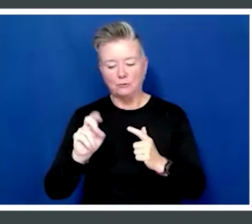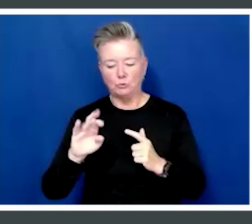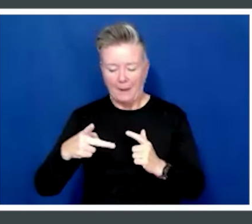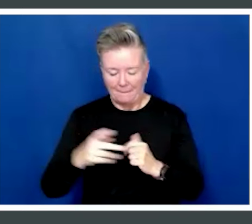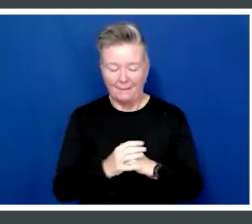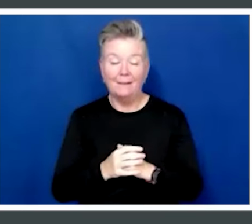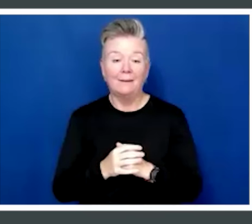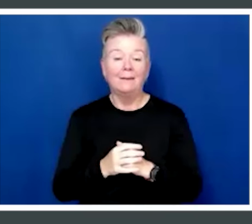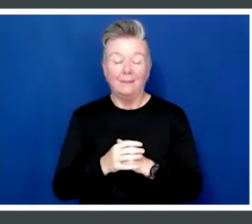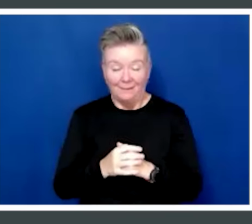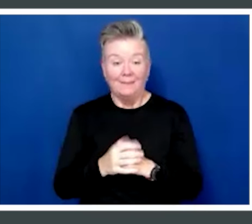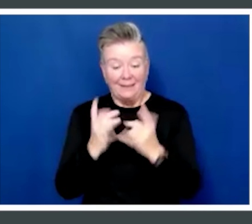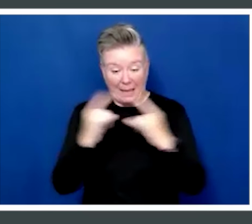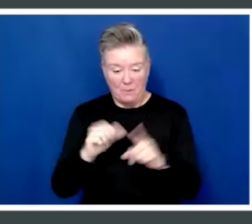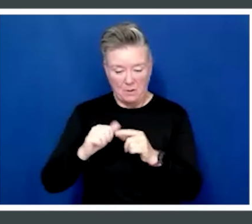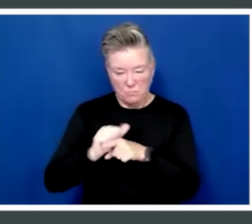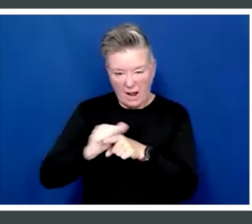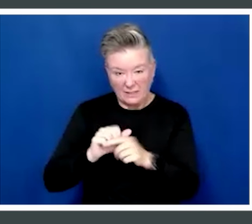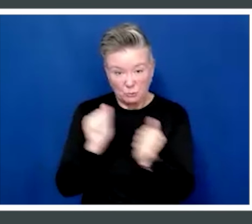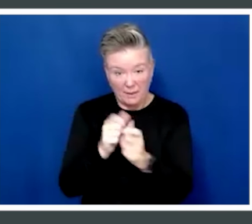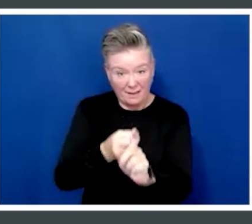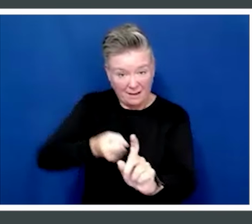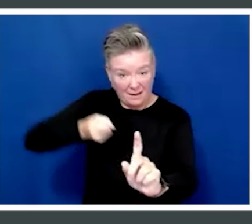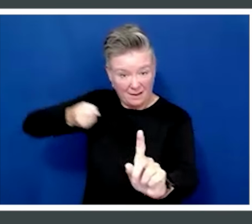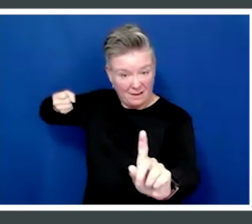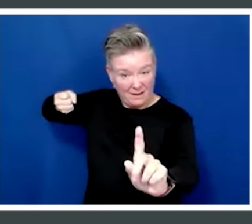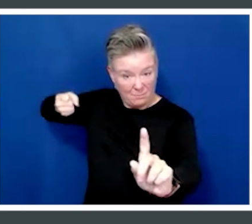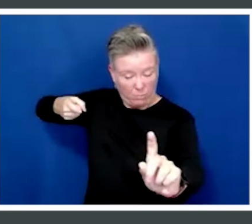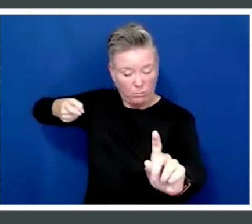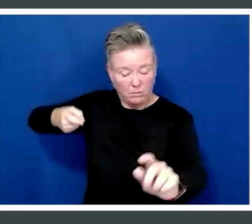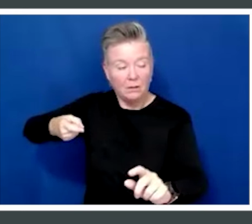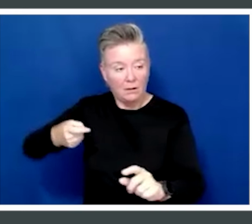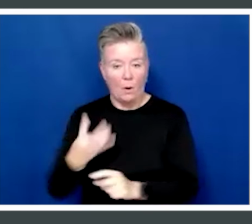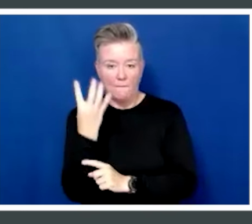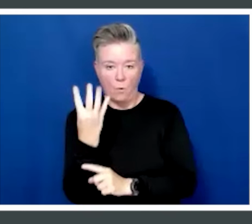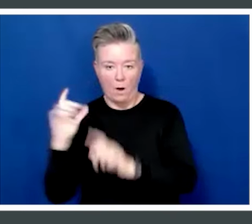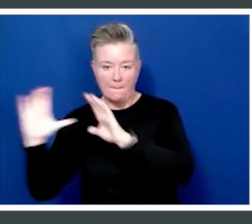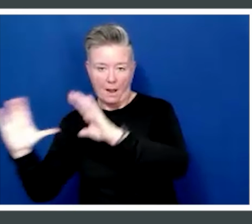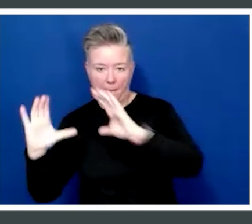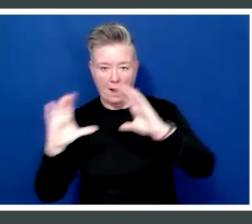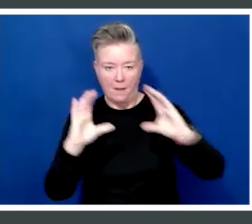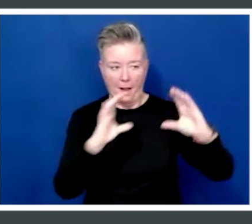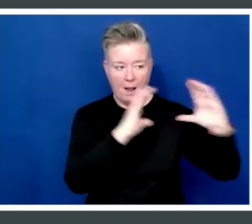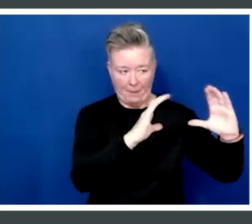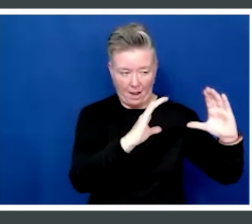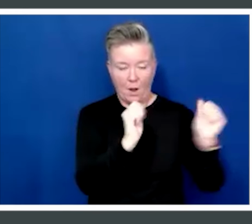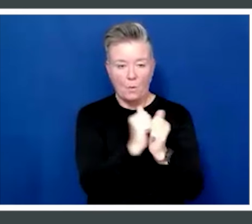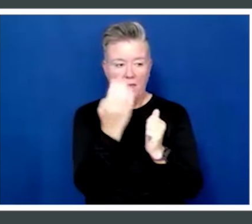At the archery range, campers practice holding a bow and arrow and shooting at a target. Four targets are lined up against a green backdrop with a balloon placed on